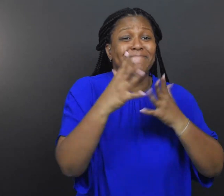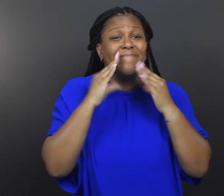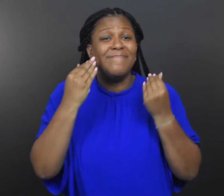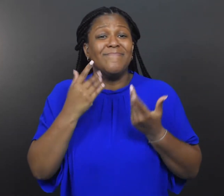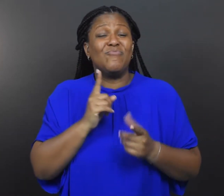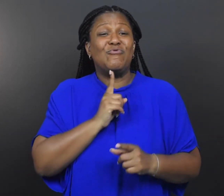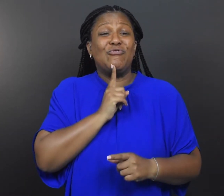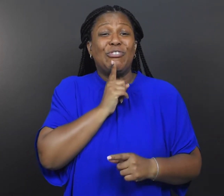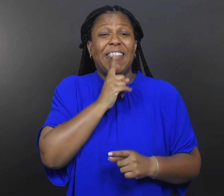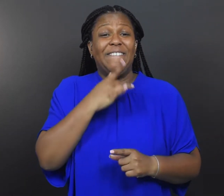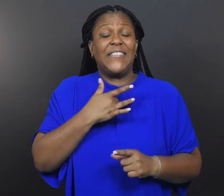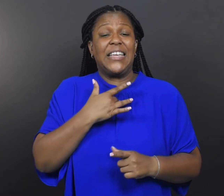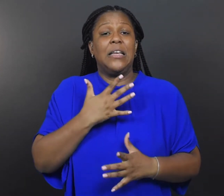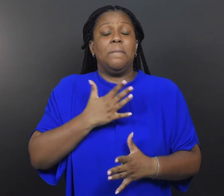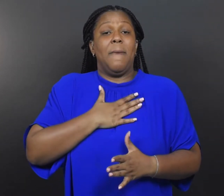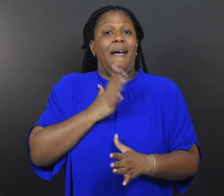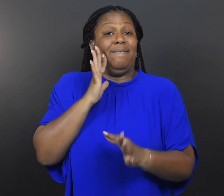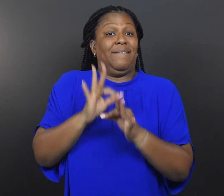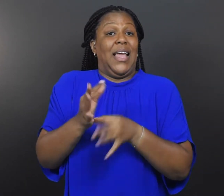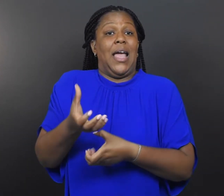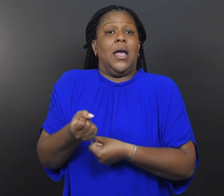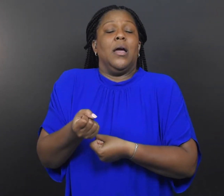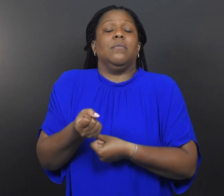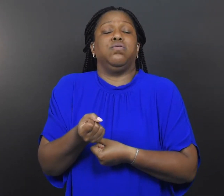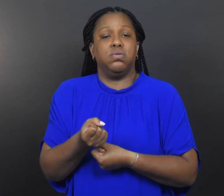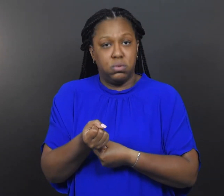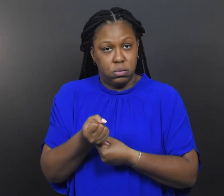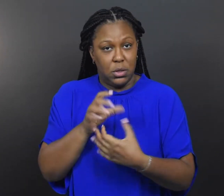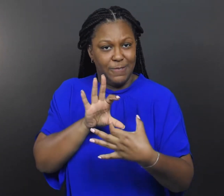“It actually renewed my faith in humanity,” Rachael says.